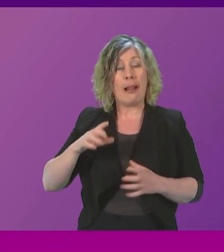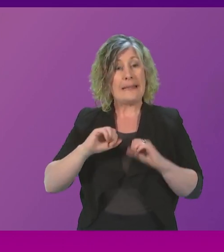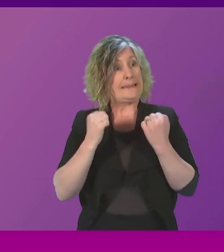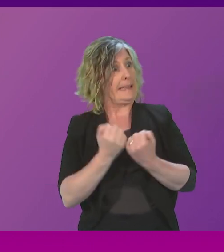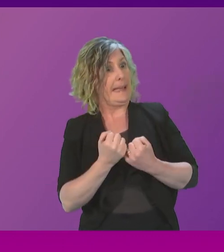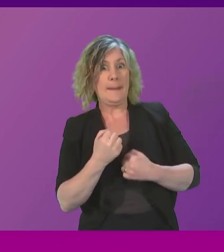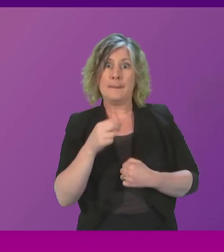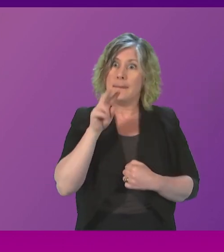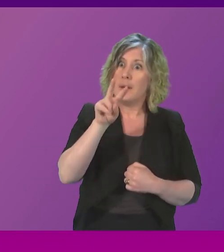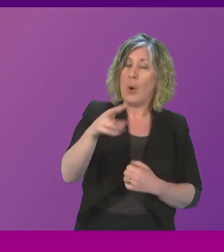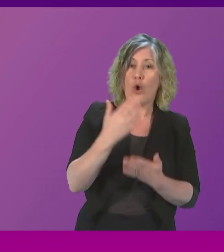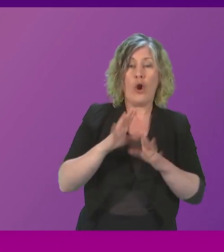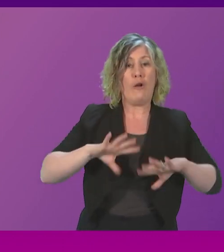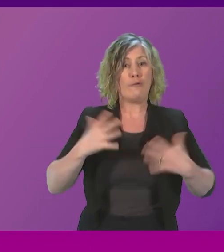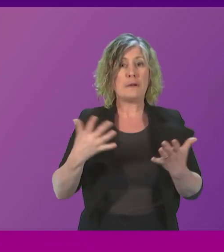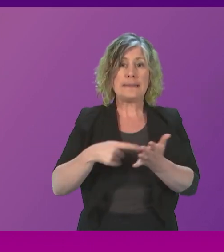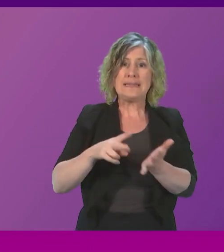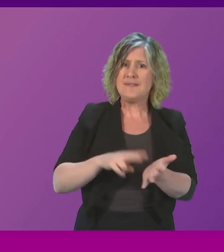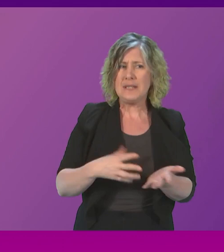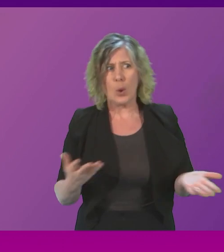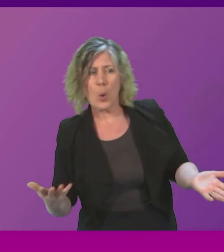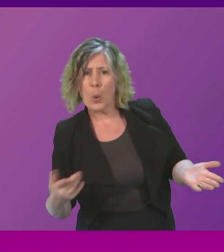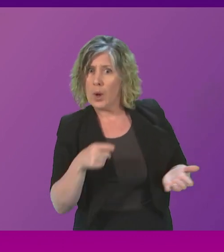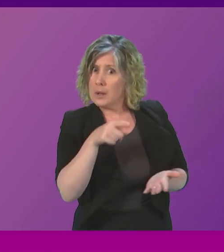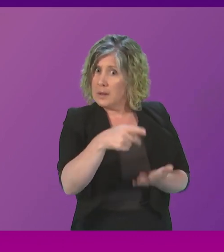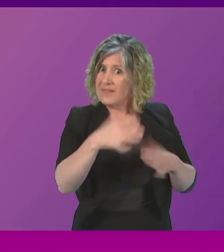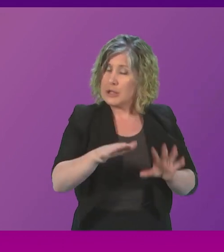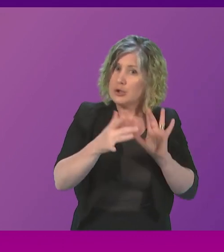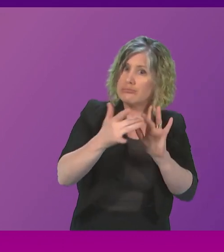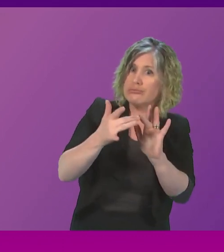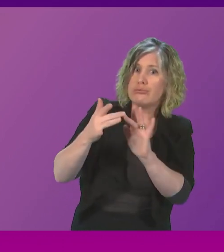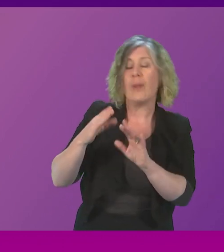What, if any, engagement has taken place with broadcasting providers about showing those